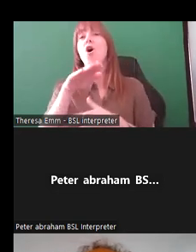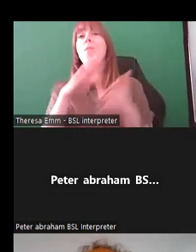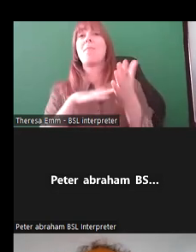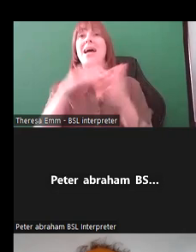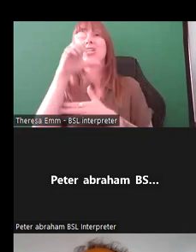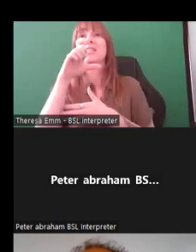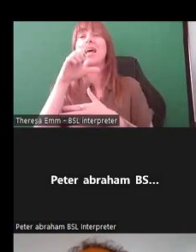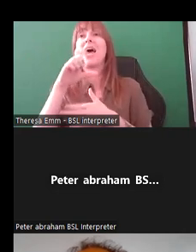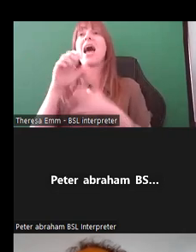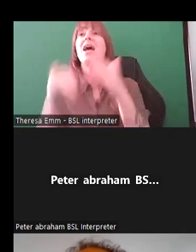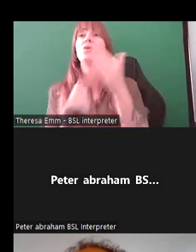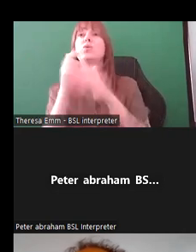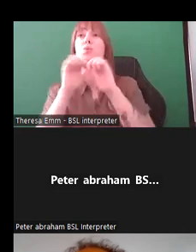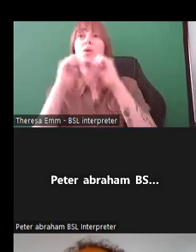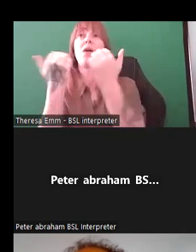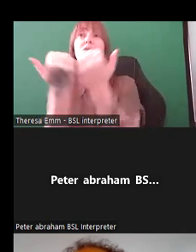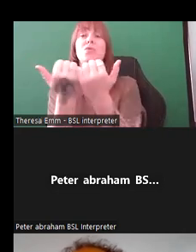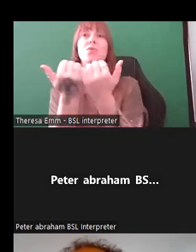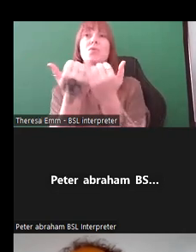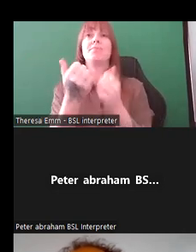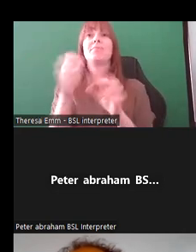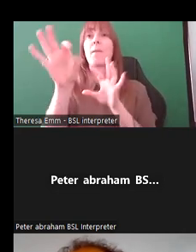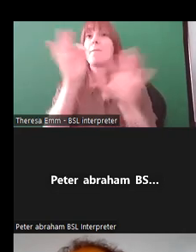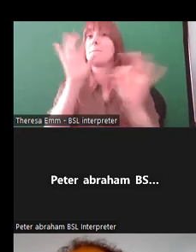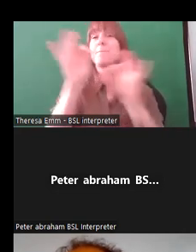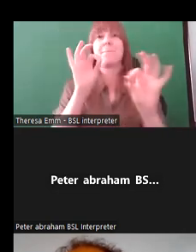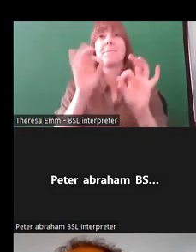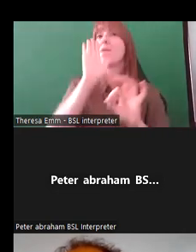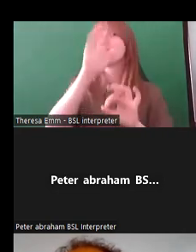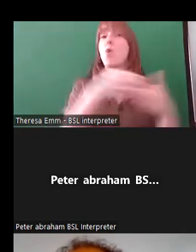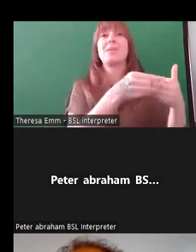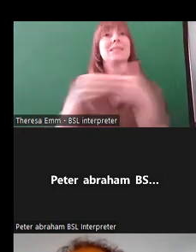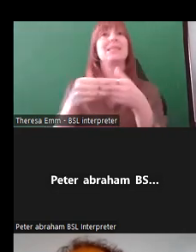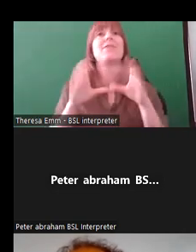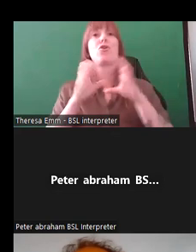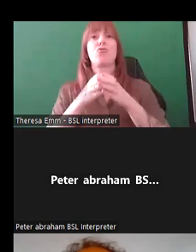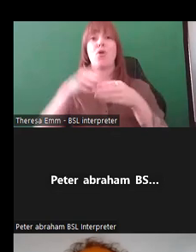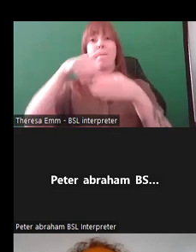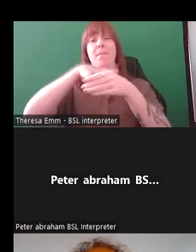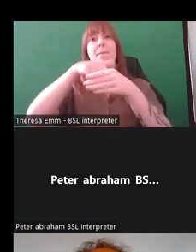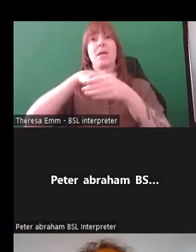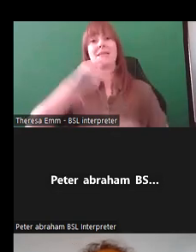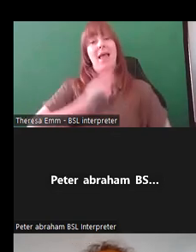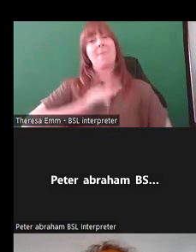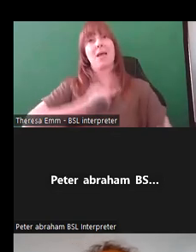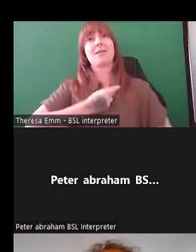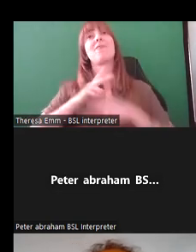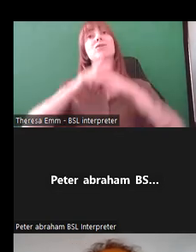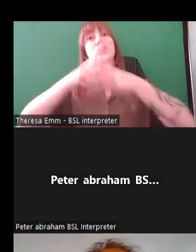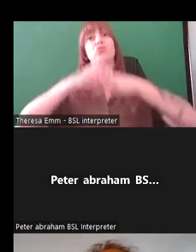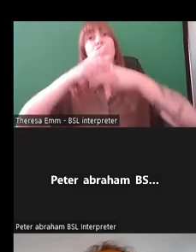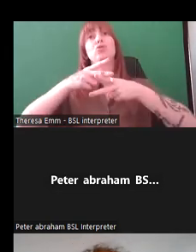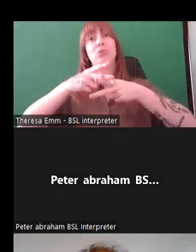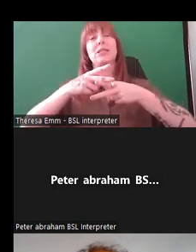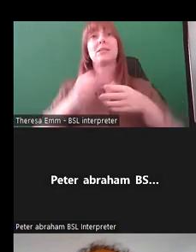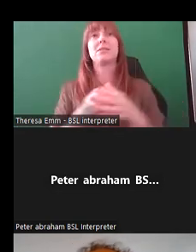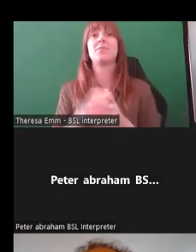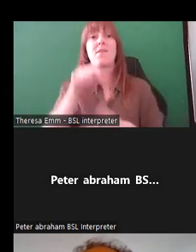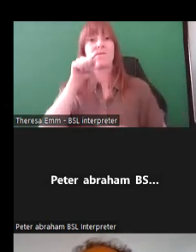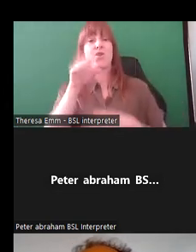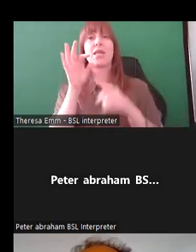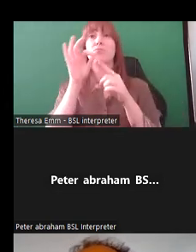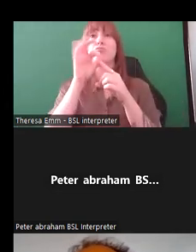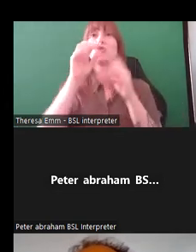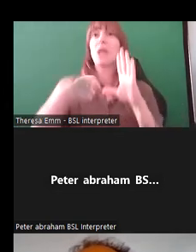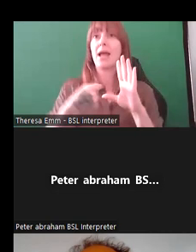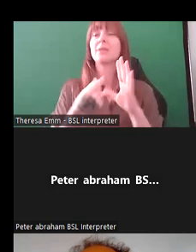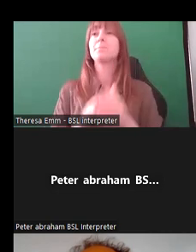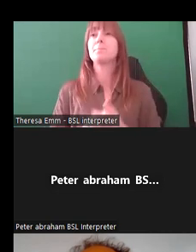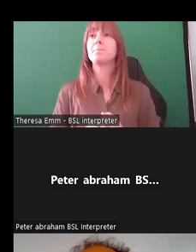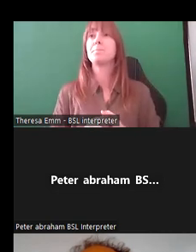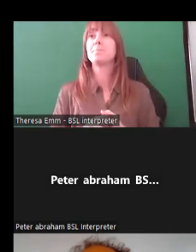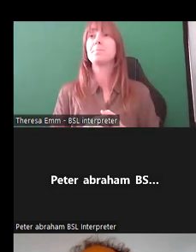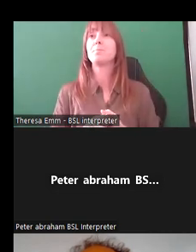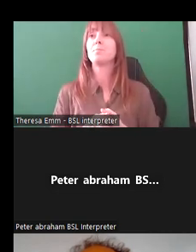selected by the steering group members and myself as curators for this project and worked as our